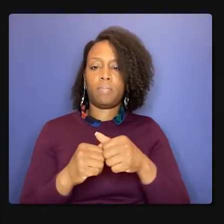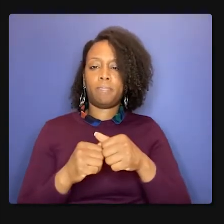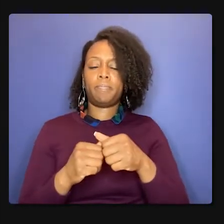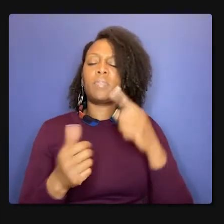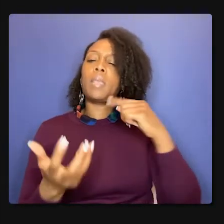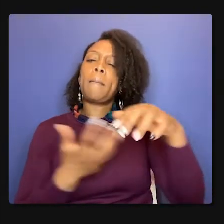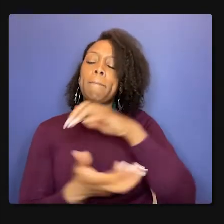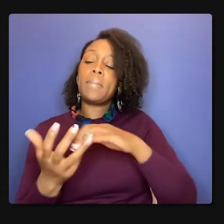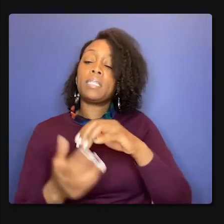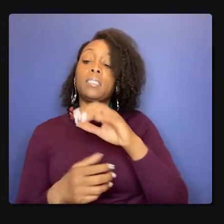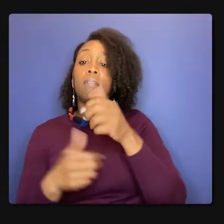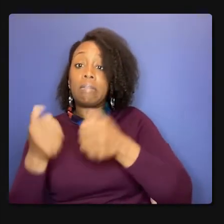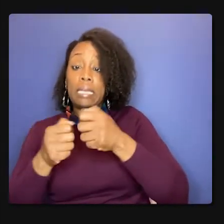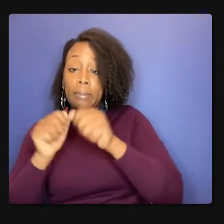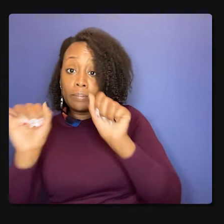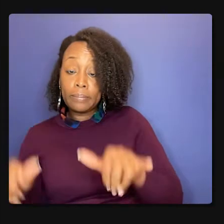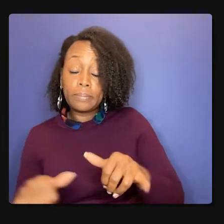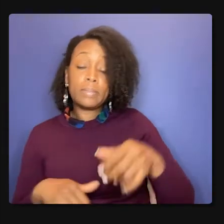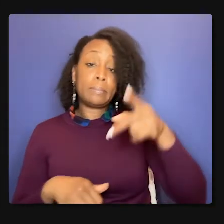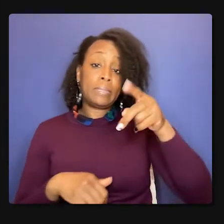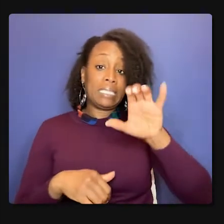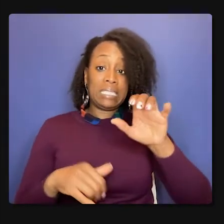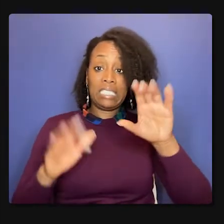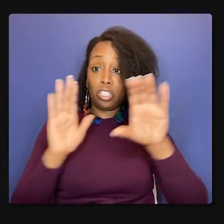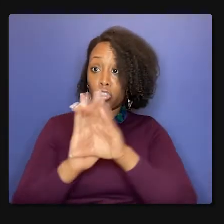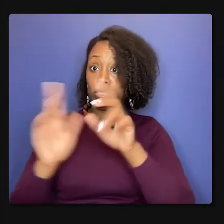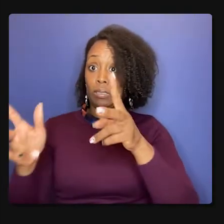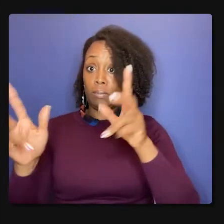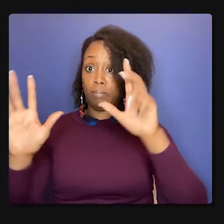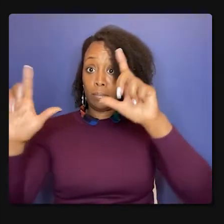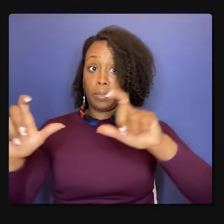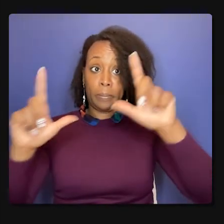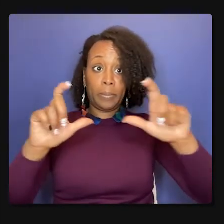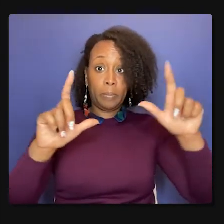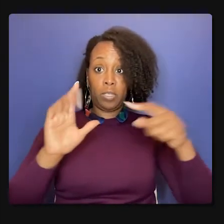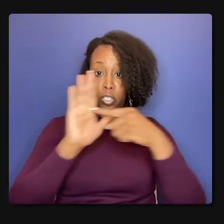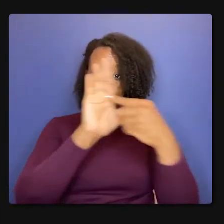While a mix of console and PC screenshots are shown here, these design patterns